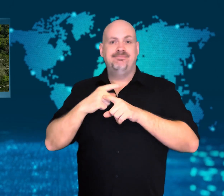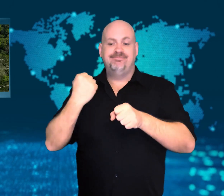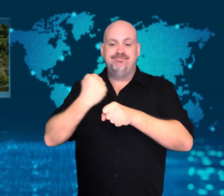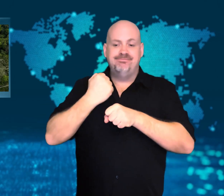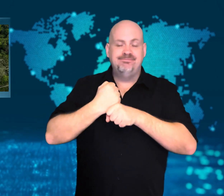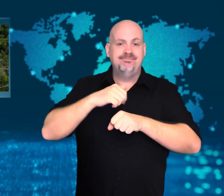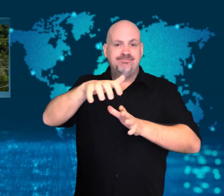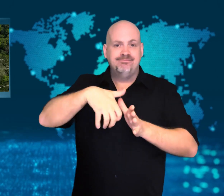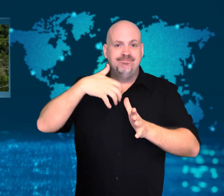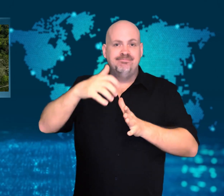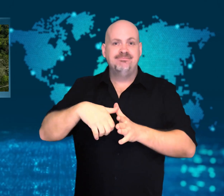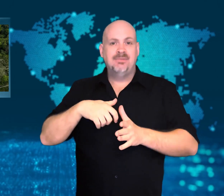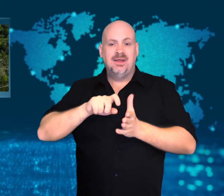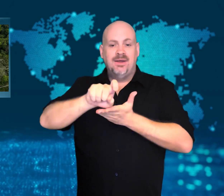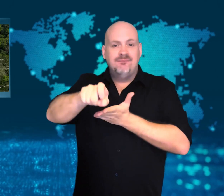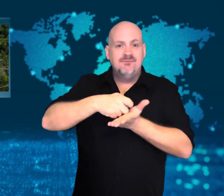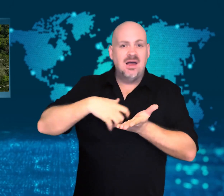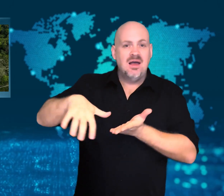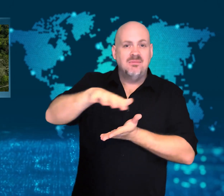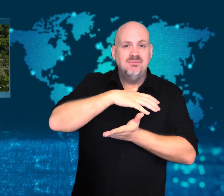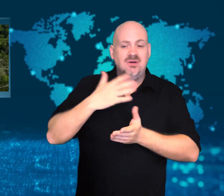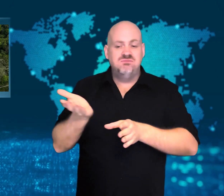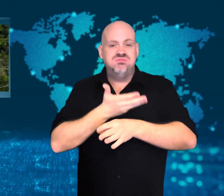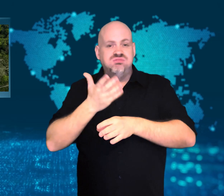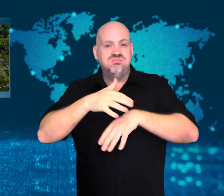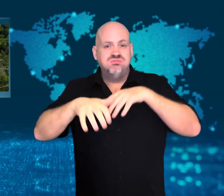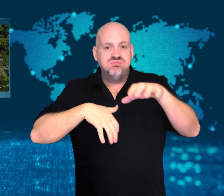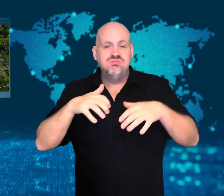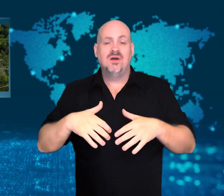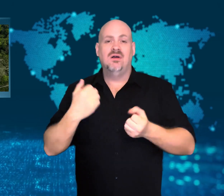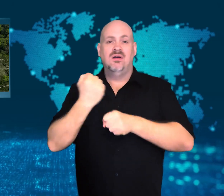construction of roads,